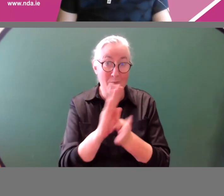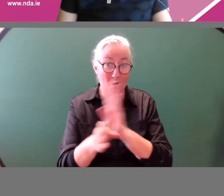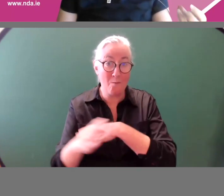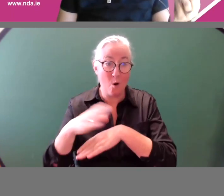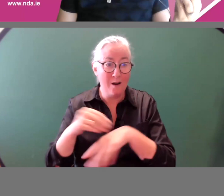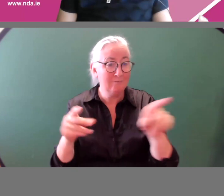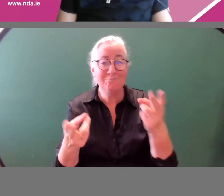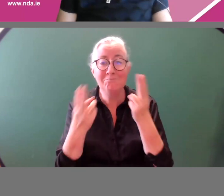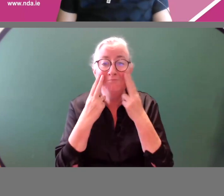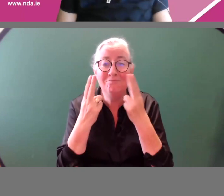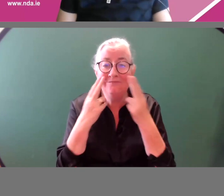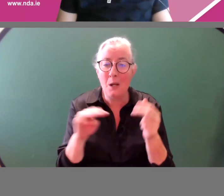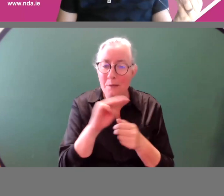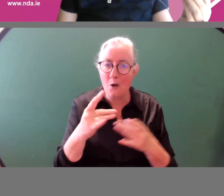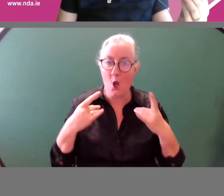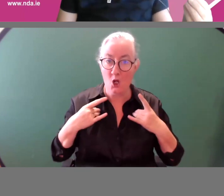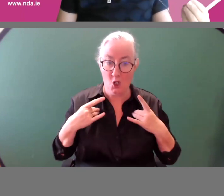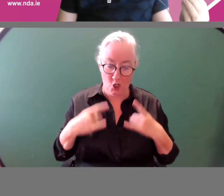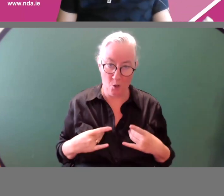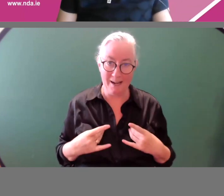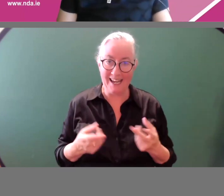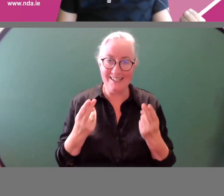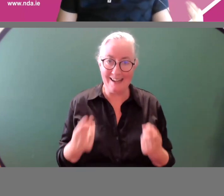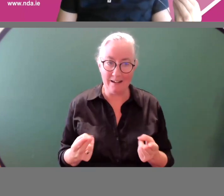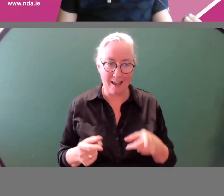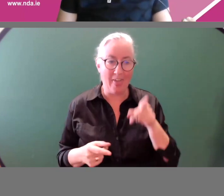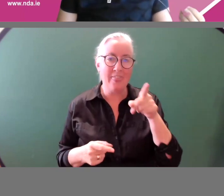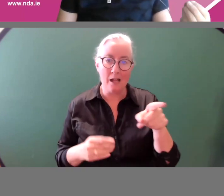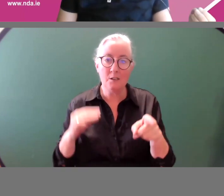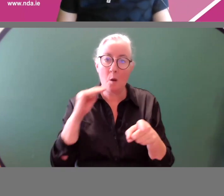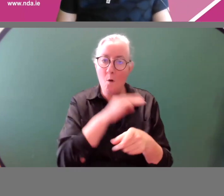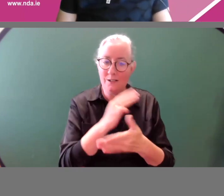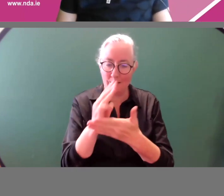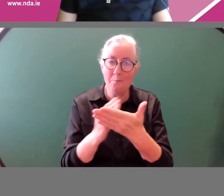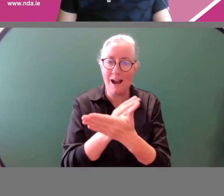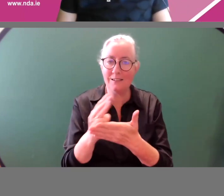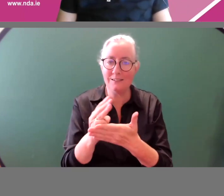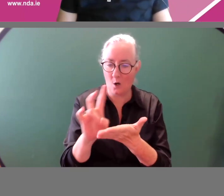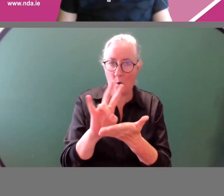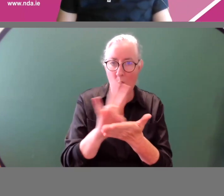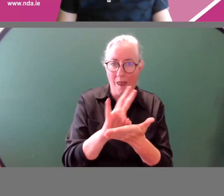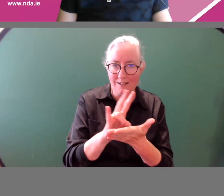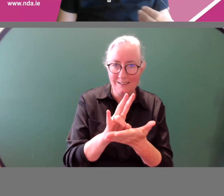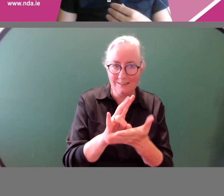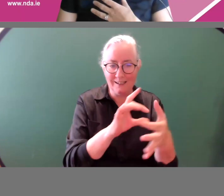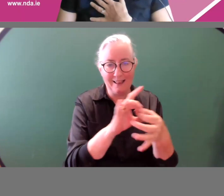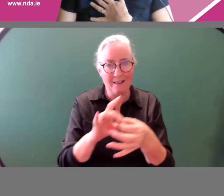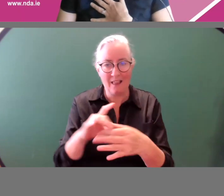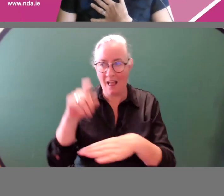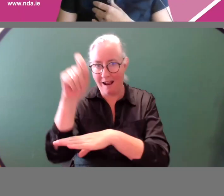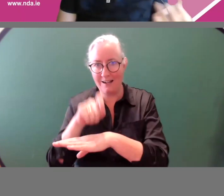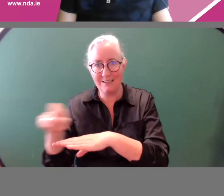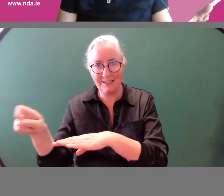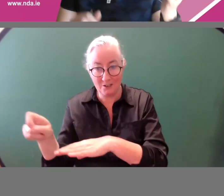people and human need and I would view this as a fundamental aspect of architecture. So as you can